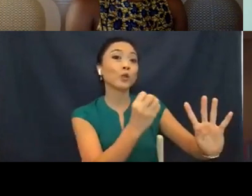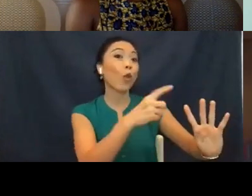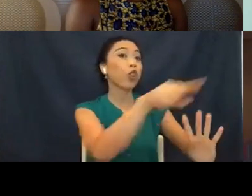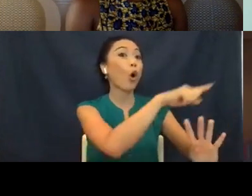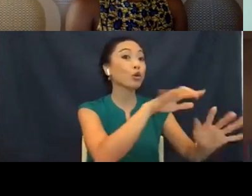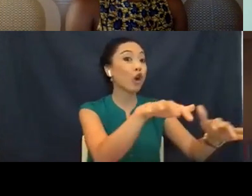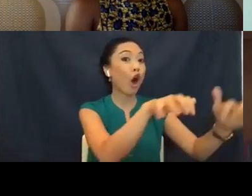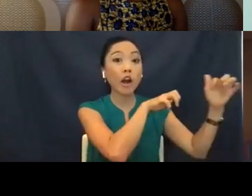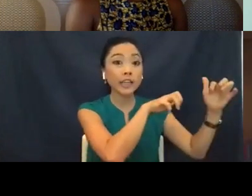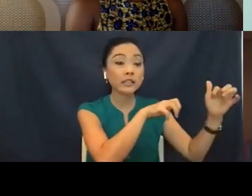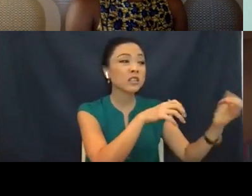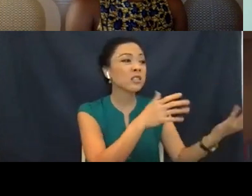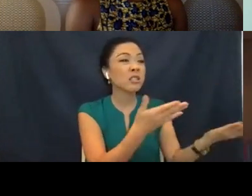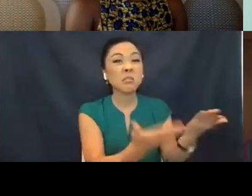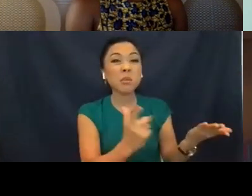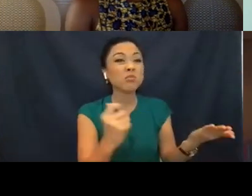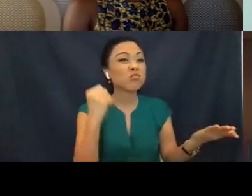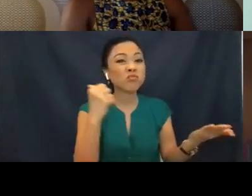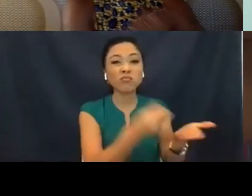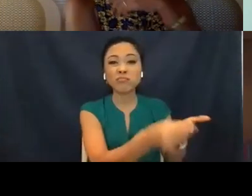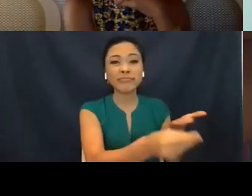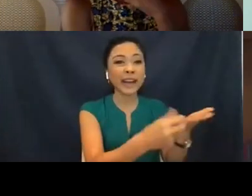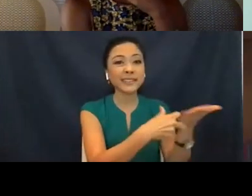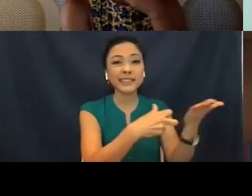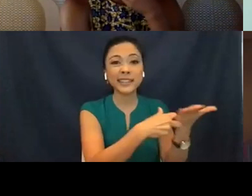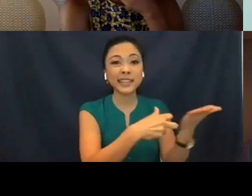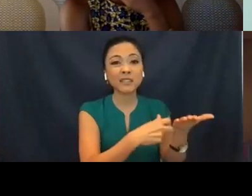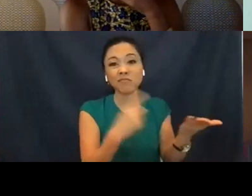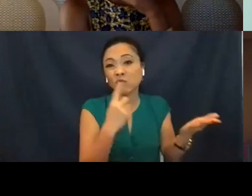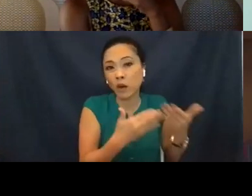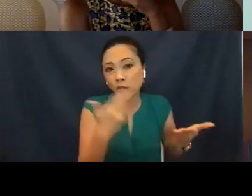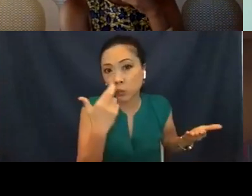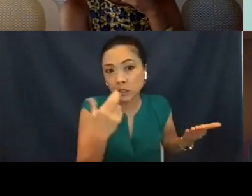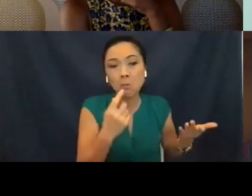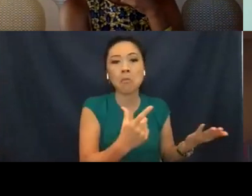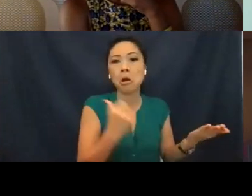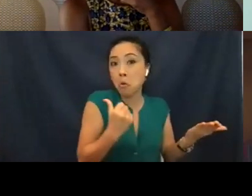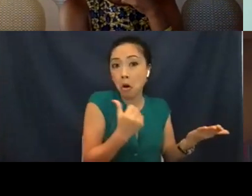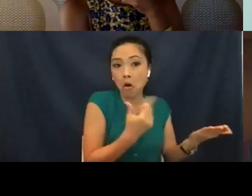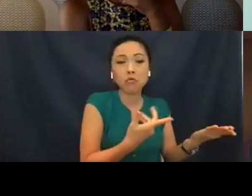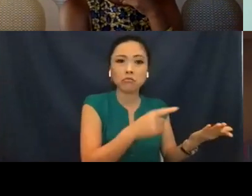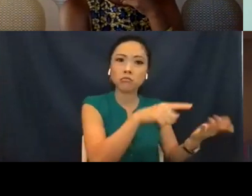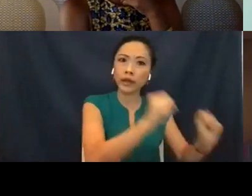to experience this incredible work. We have a new opportunity here that we need to make